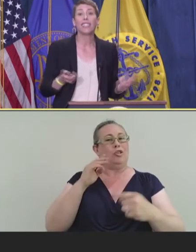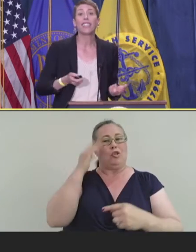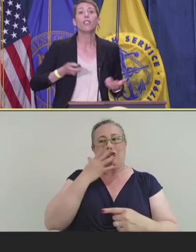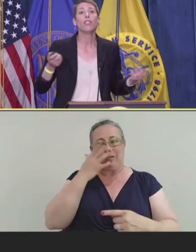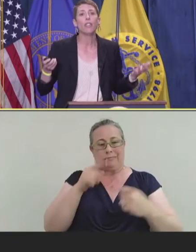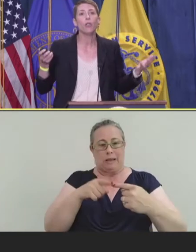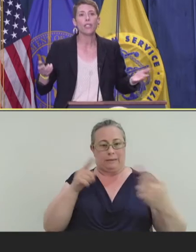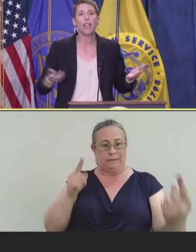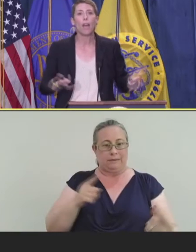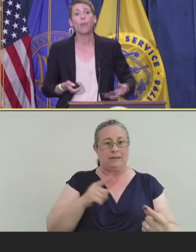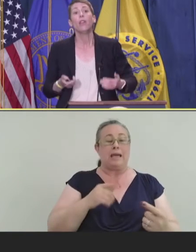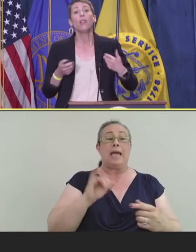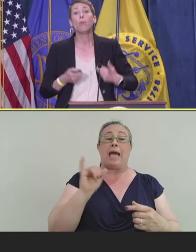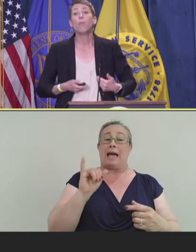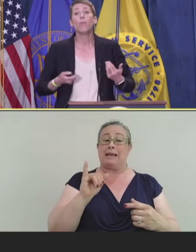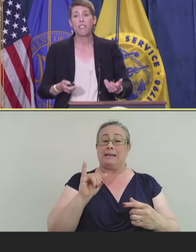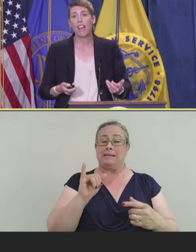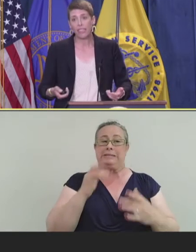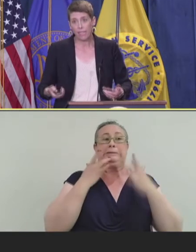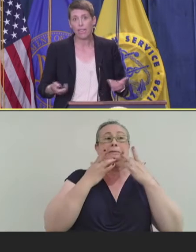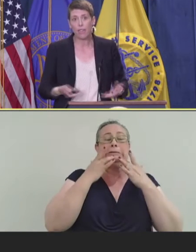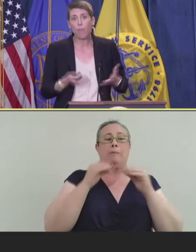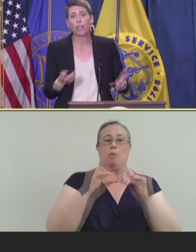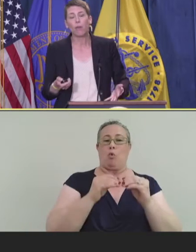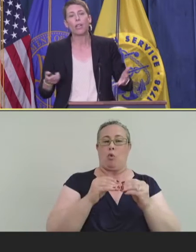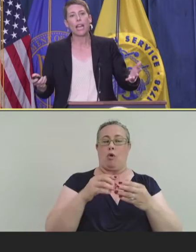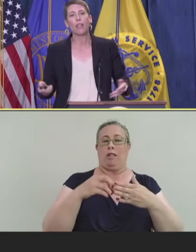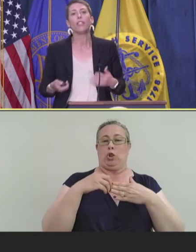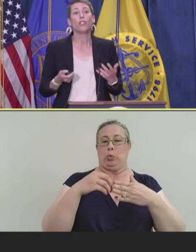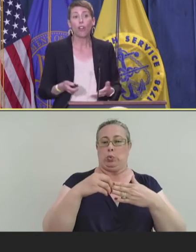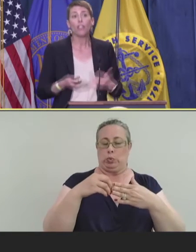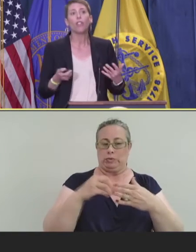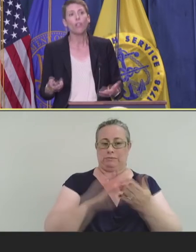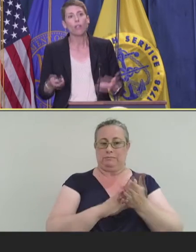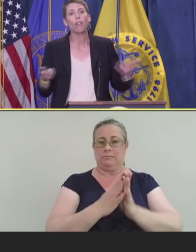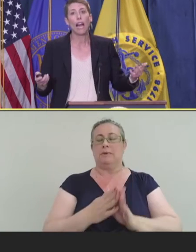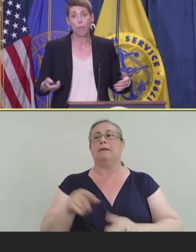scarcity loosened up, the people being vaccinated in Montgomery County started to look a lot more